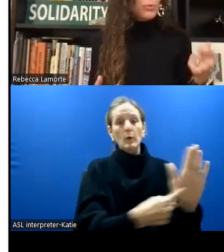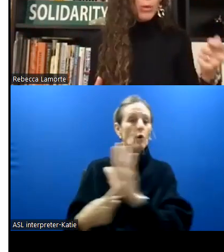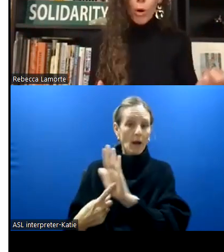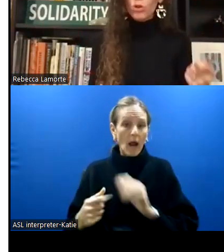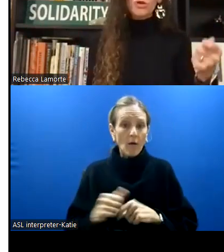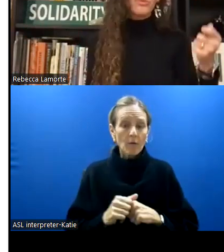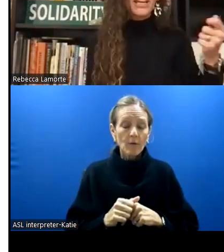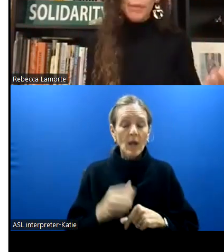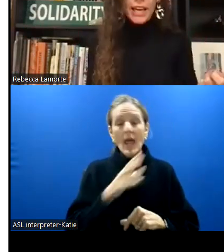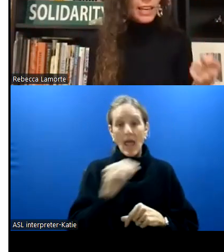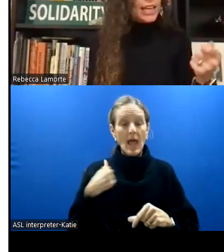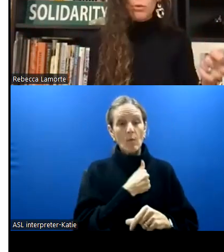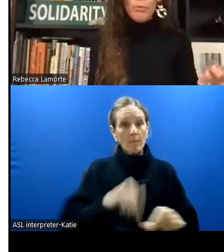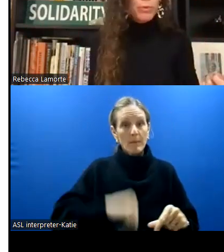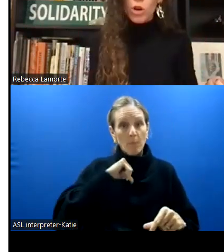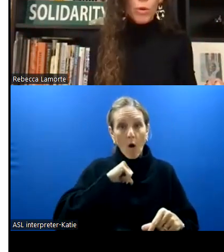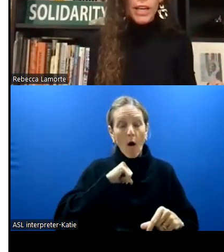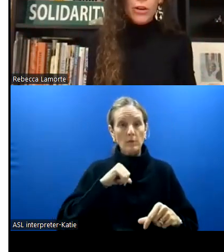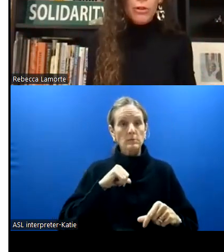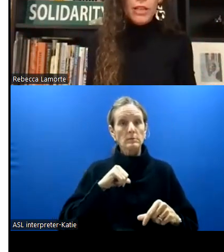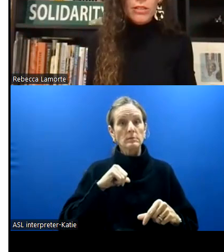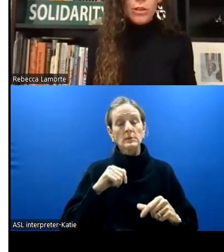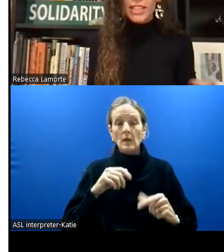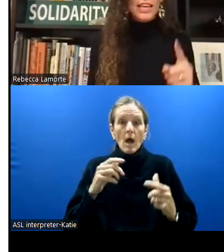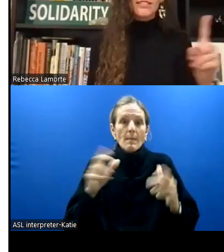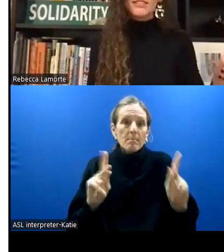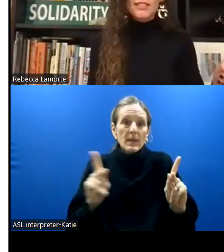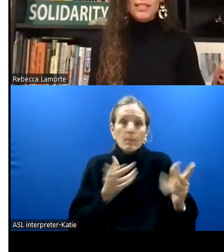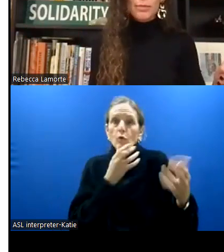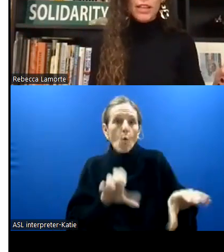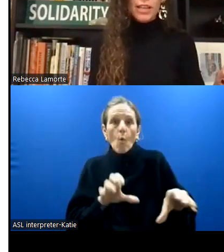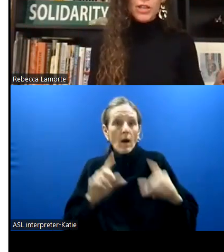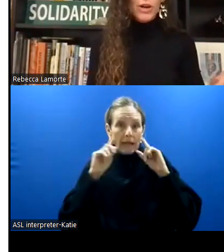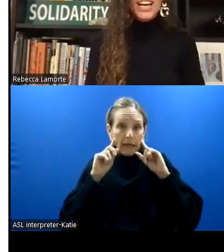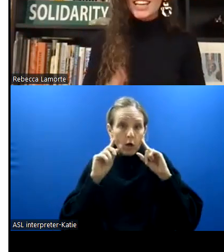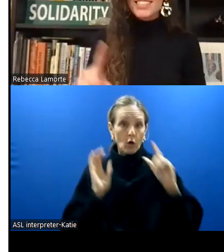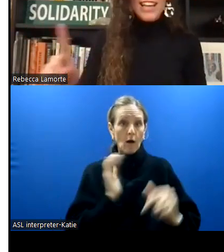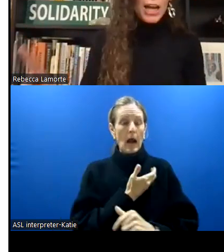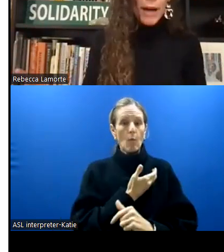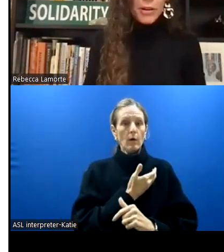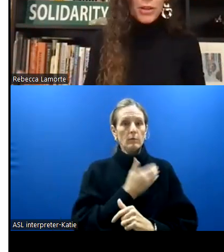we're being bold, we're being big, even when people don't wanna hear from us or they say, "This isn't a disability issue. It's not about you."